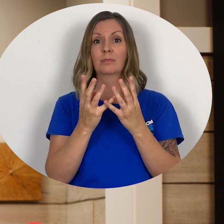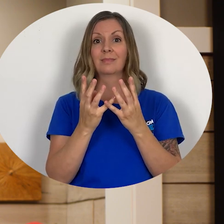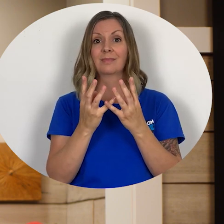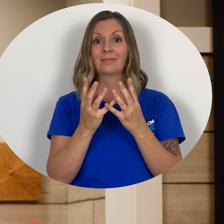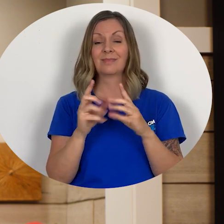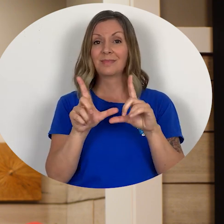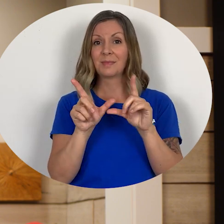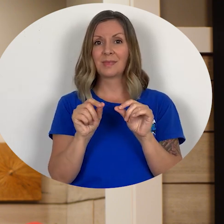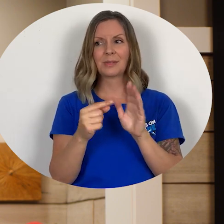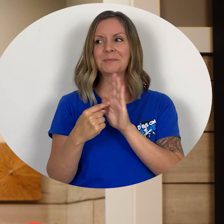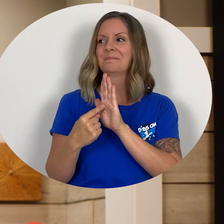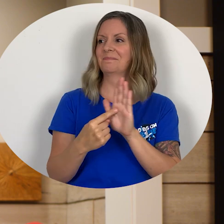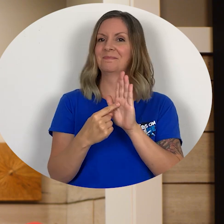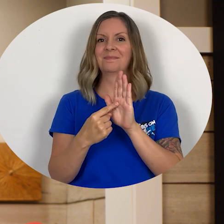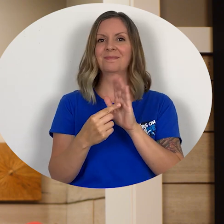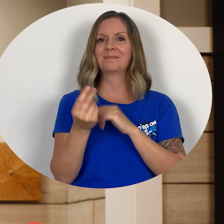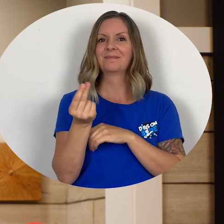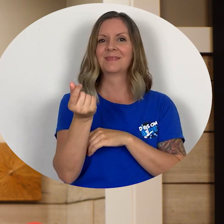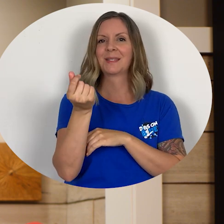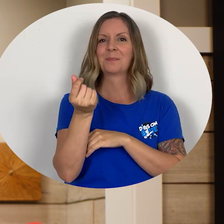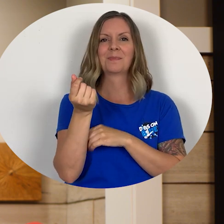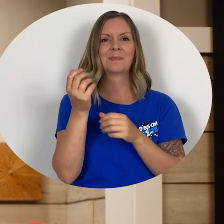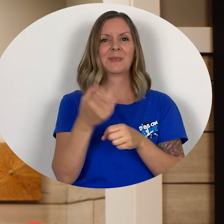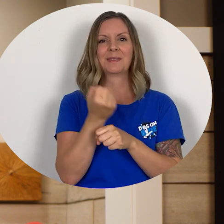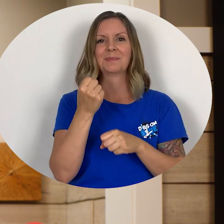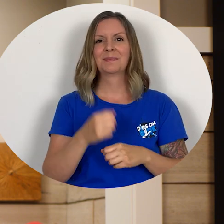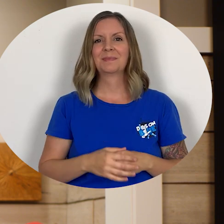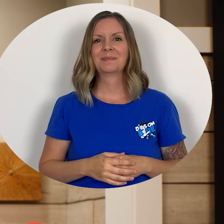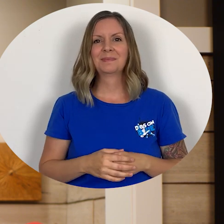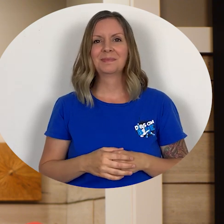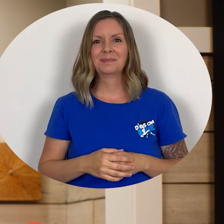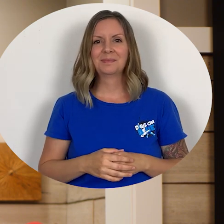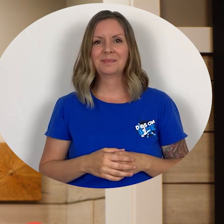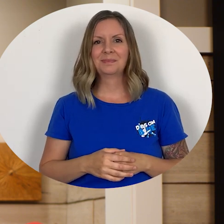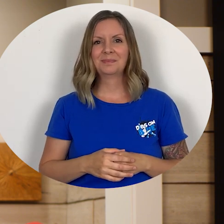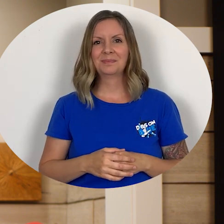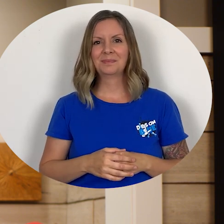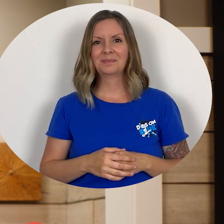the other two, as long as it’s their turn, they can now reveal them, impressively snap